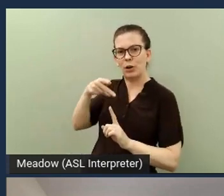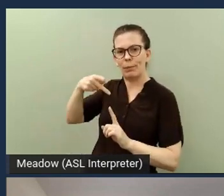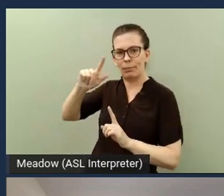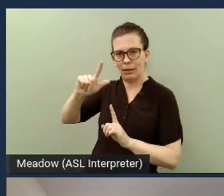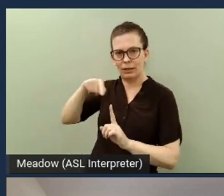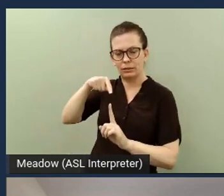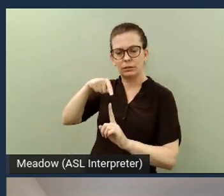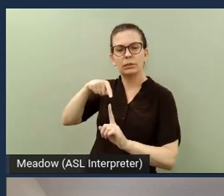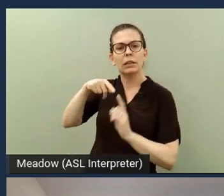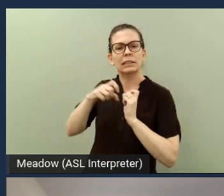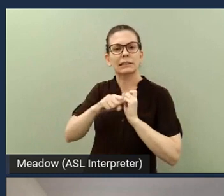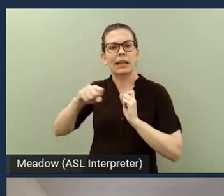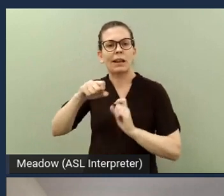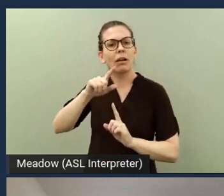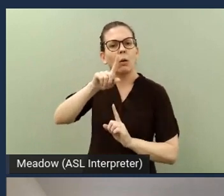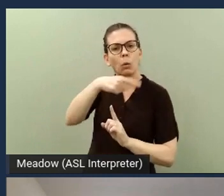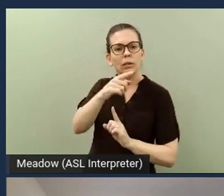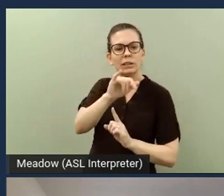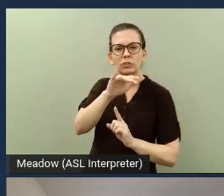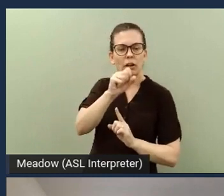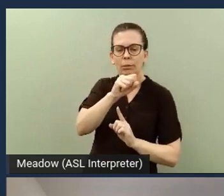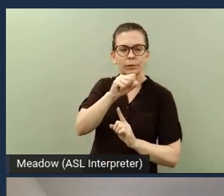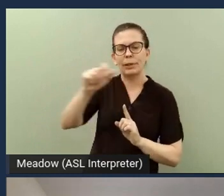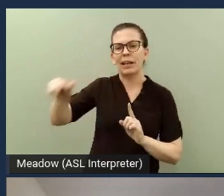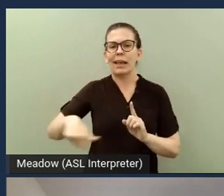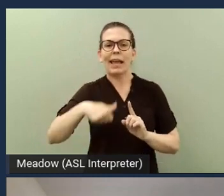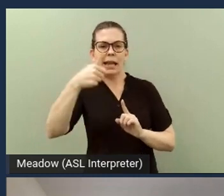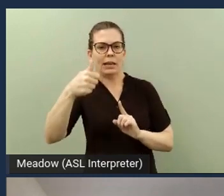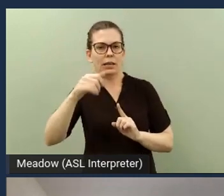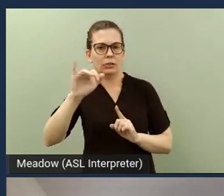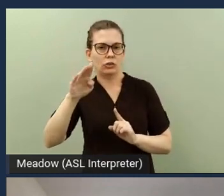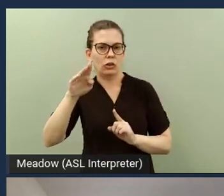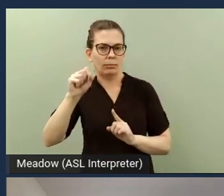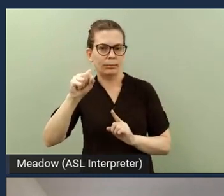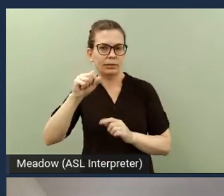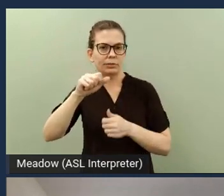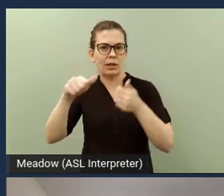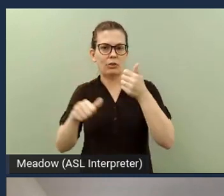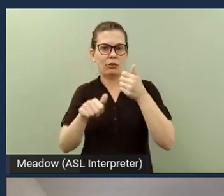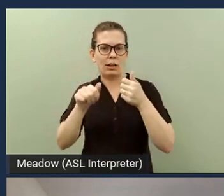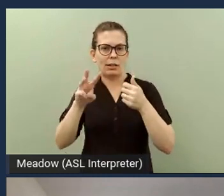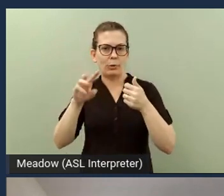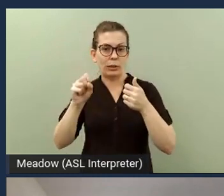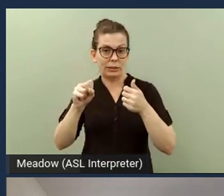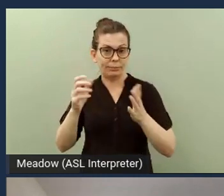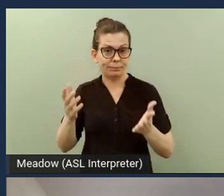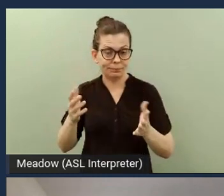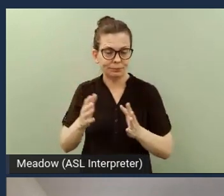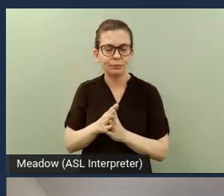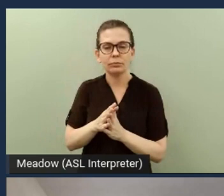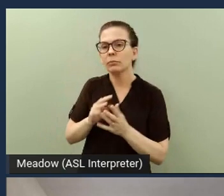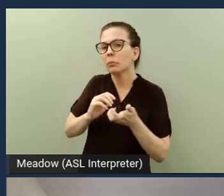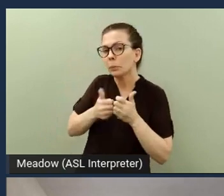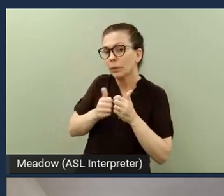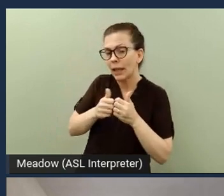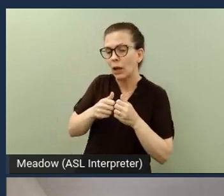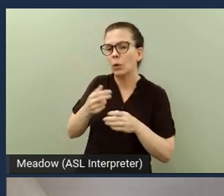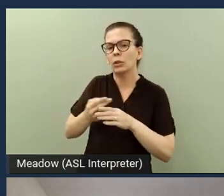not only beyond SageMaker jobs, but to any kind of job in AWS? And you can do that using a callback step,